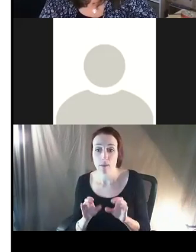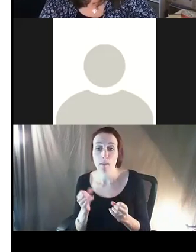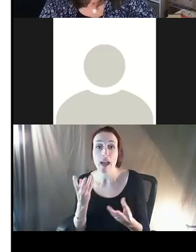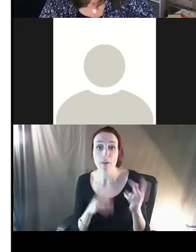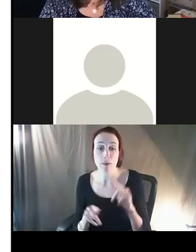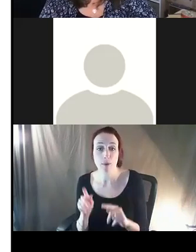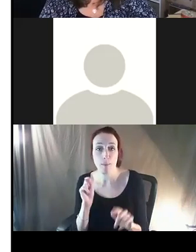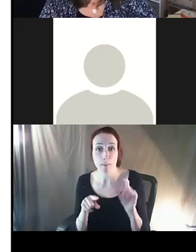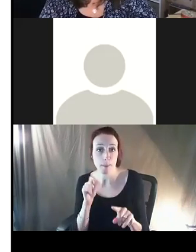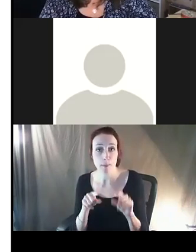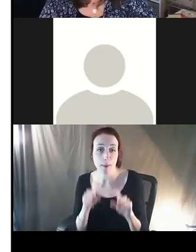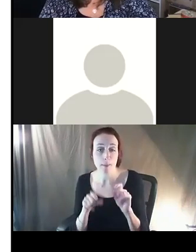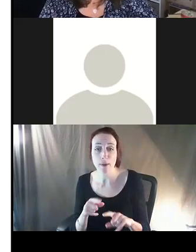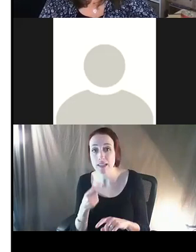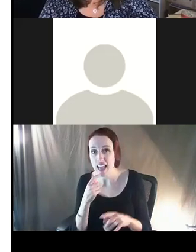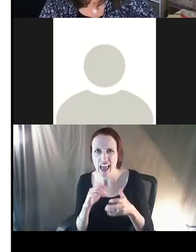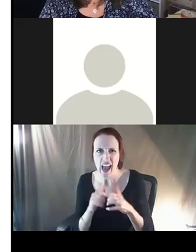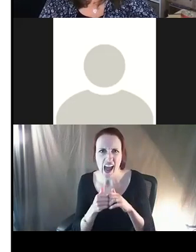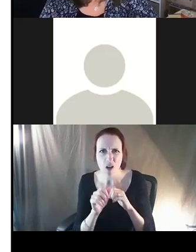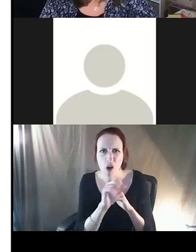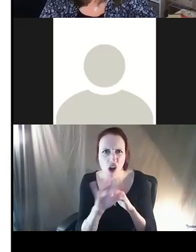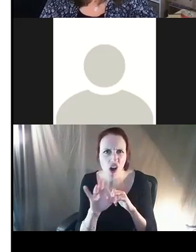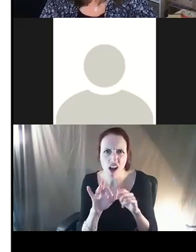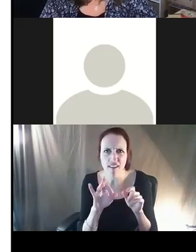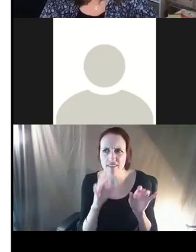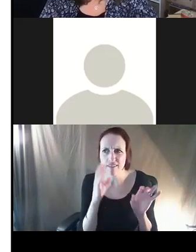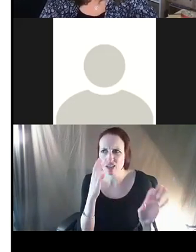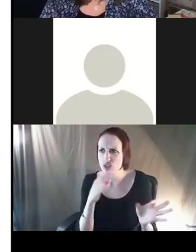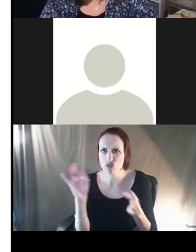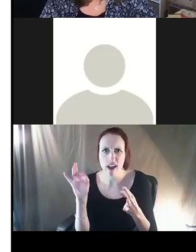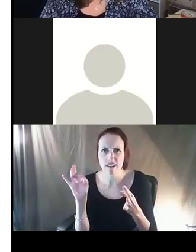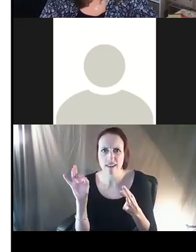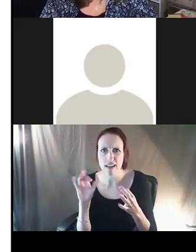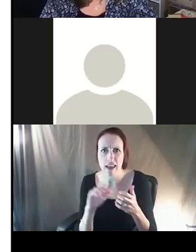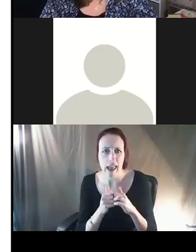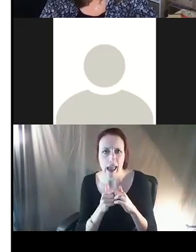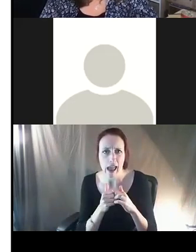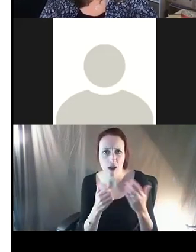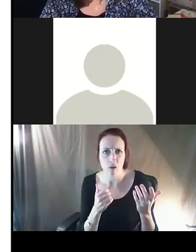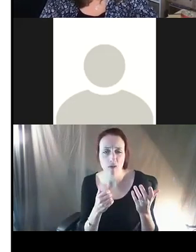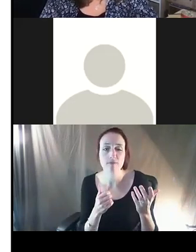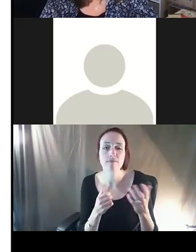saying how can I turn these off? They are distracting to me. Turn them off.